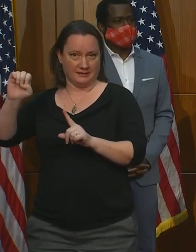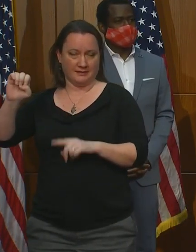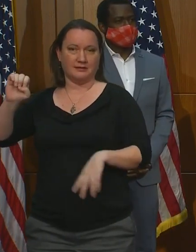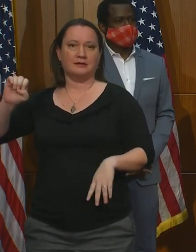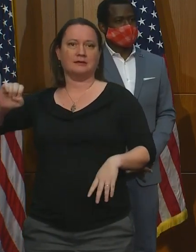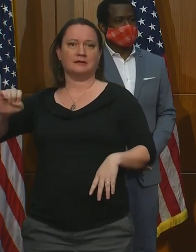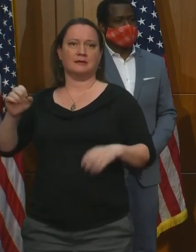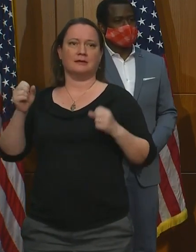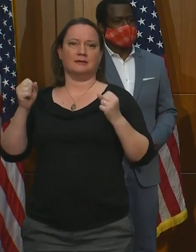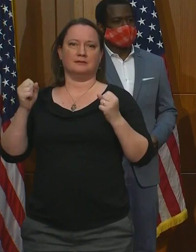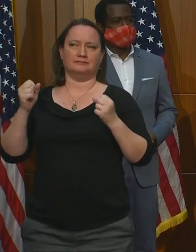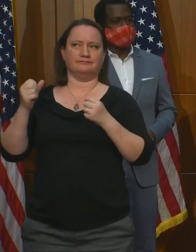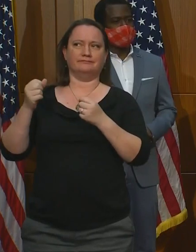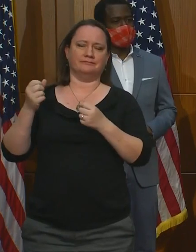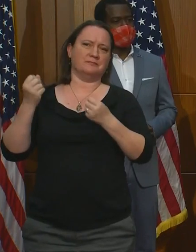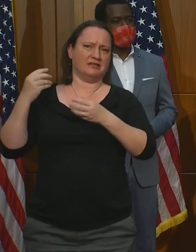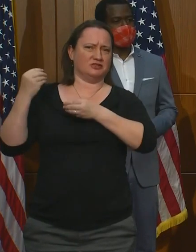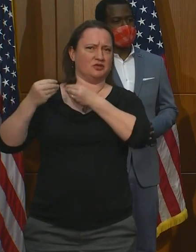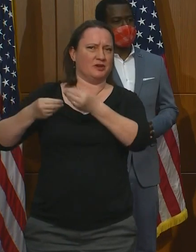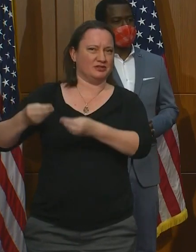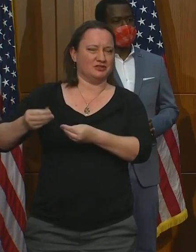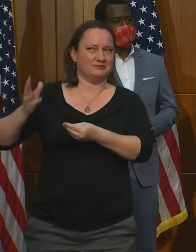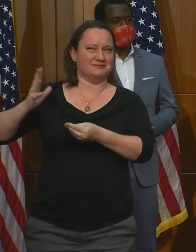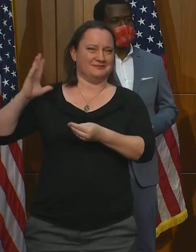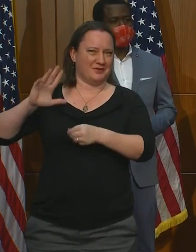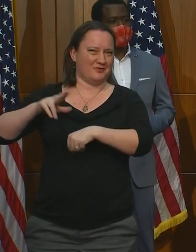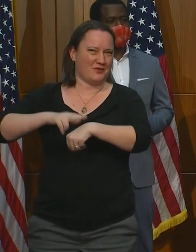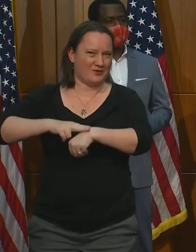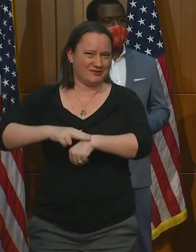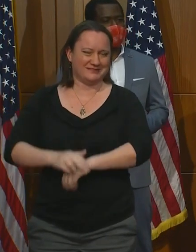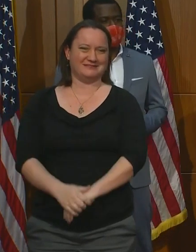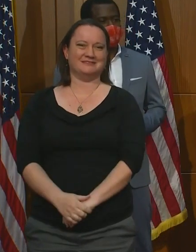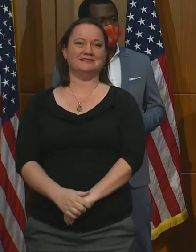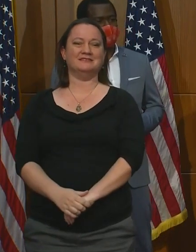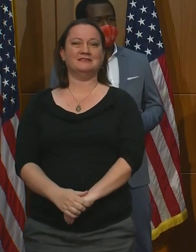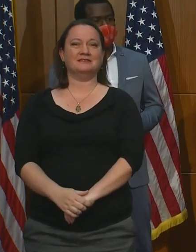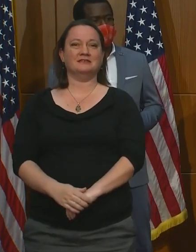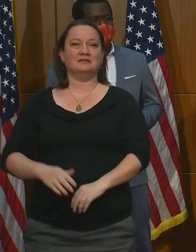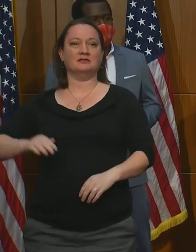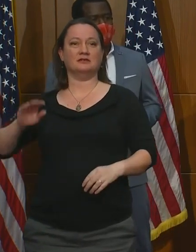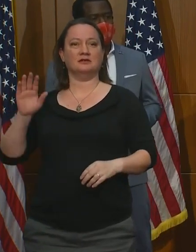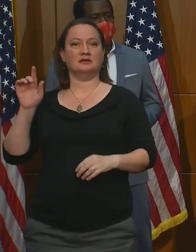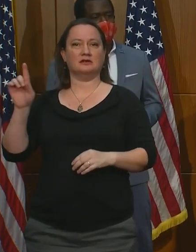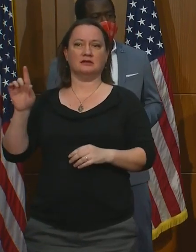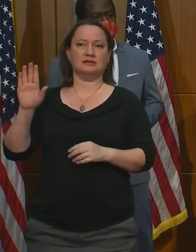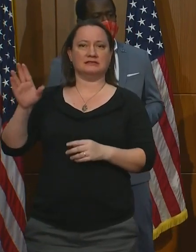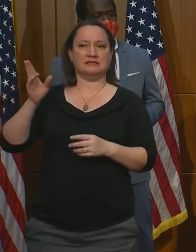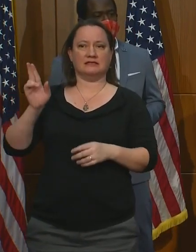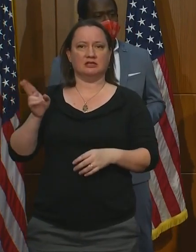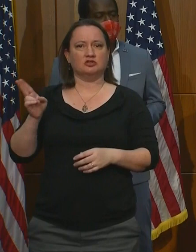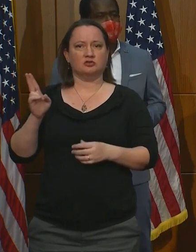ROBERT E. LEE. SO MANY GREATS